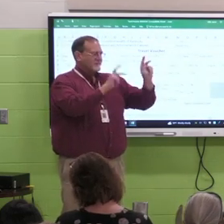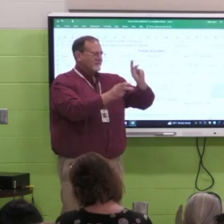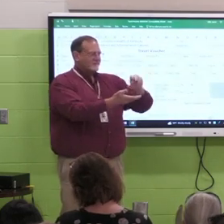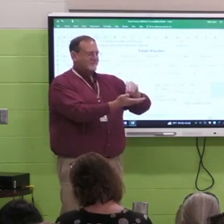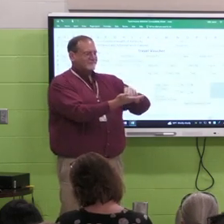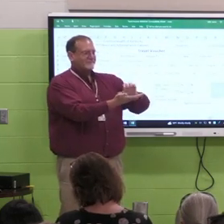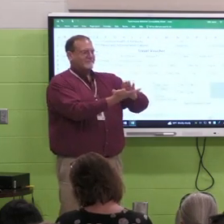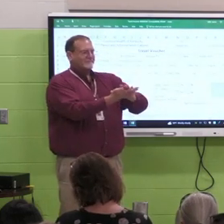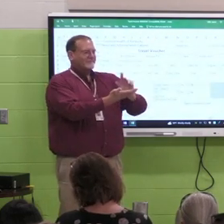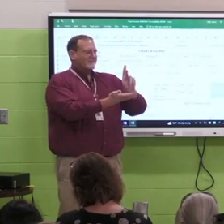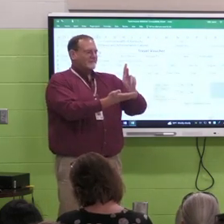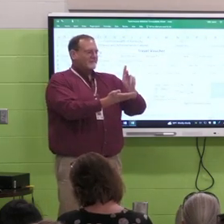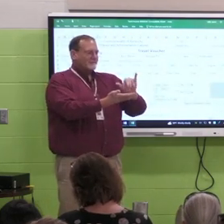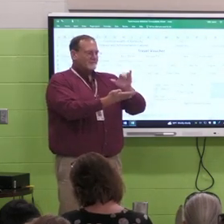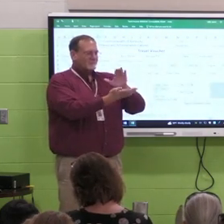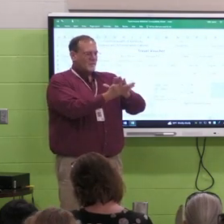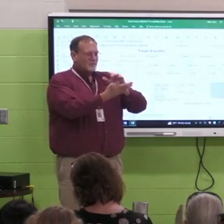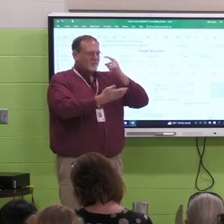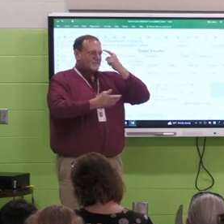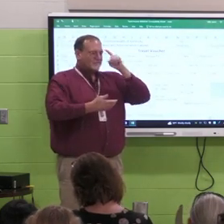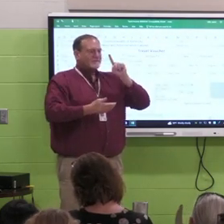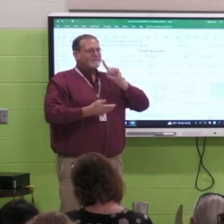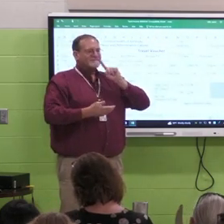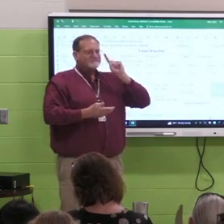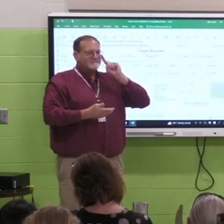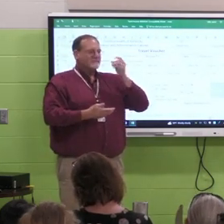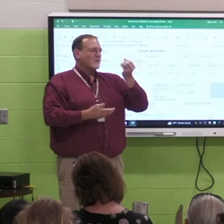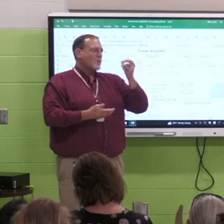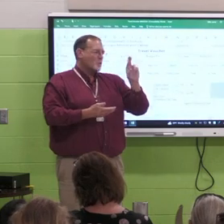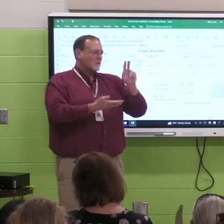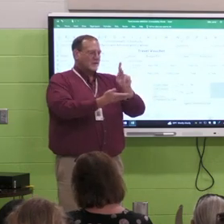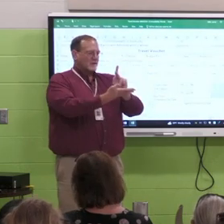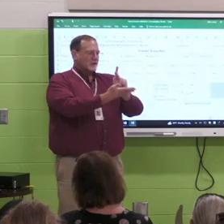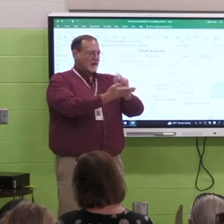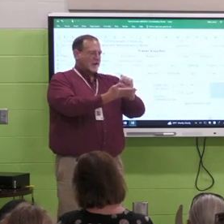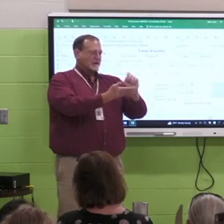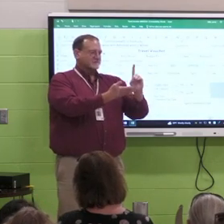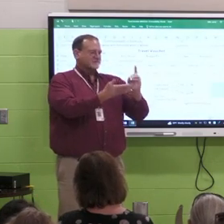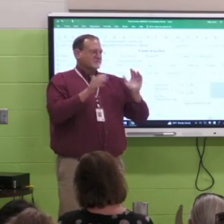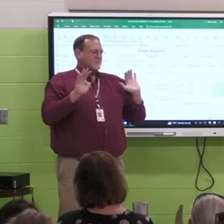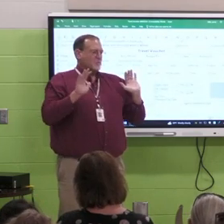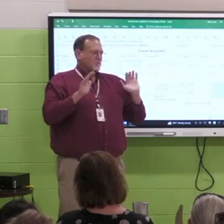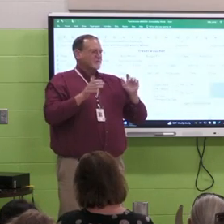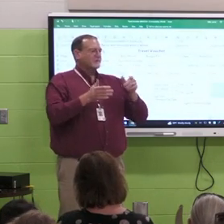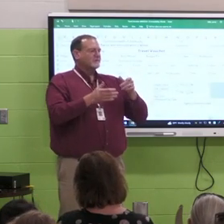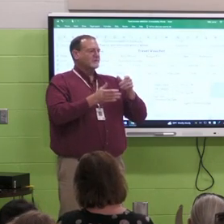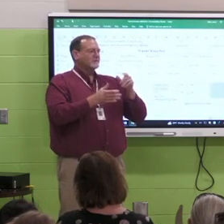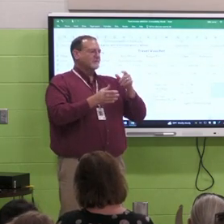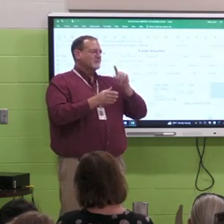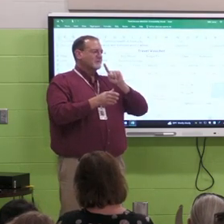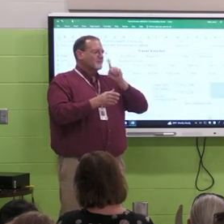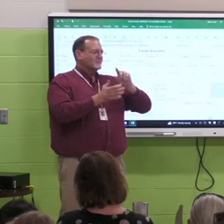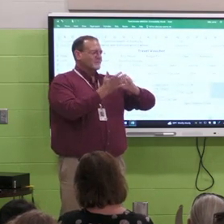given that people in the community have written to Kentucky school for the Deaf or to KSD just